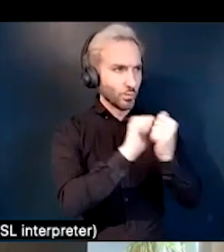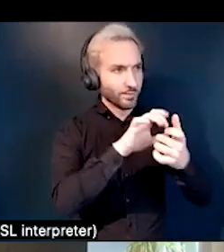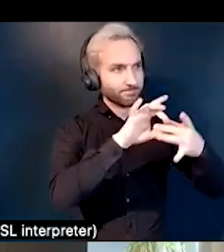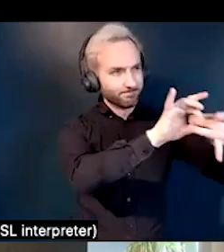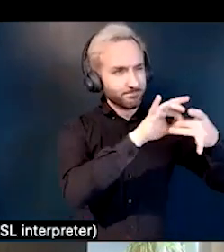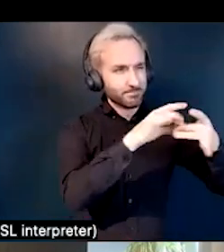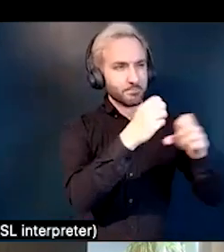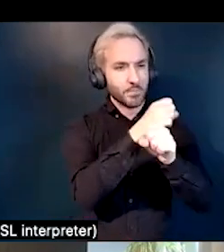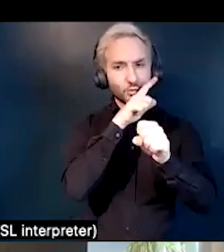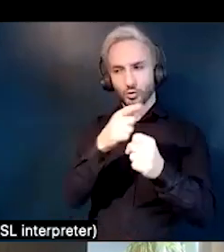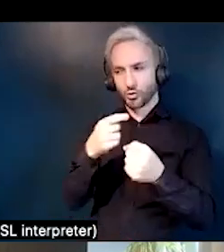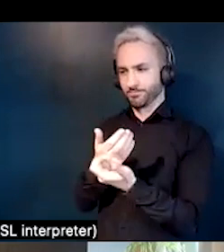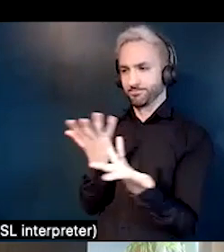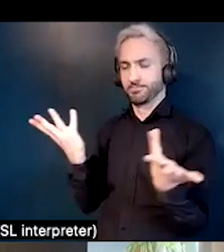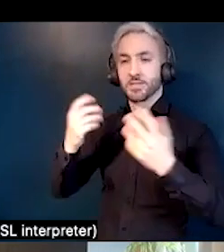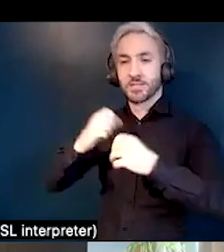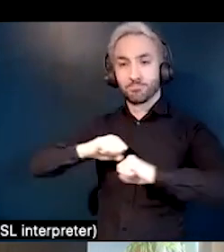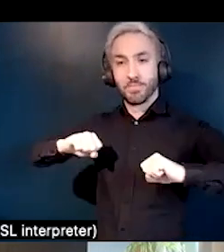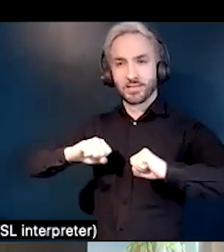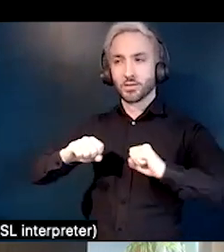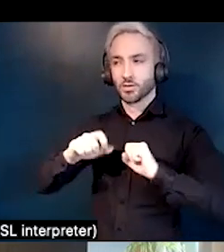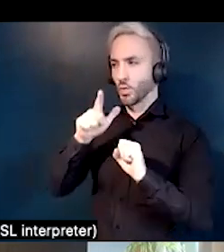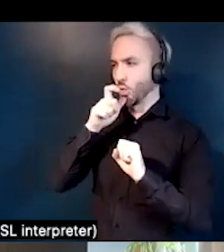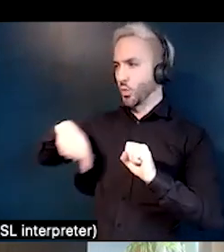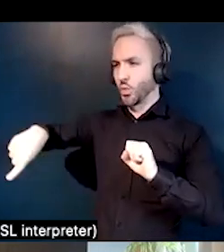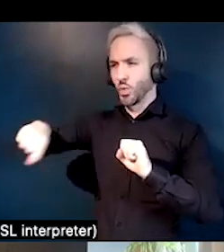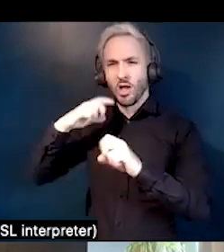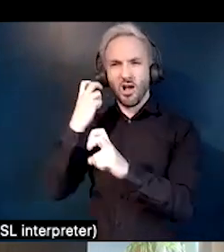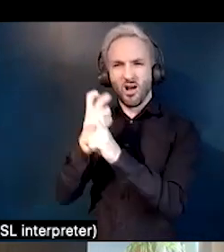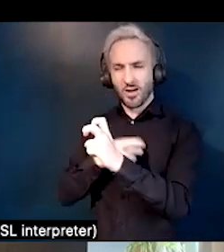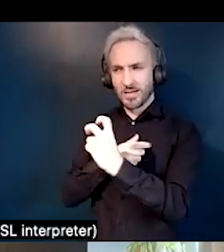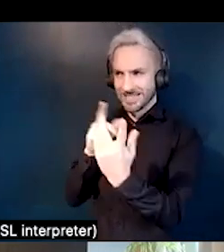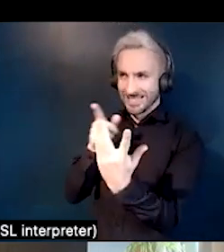which ensures that marginalised creators and professionals all have the